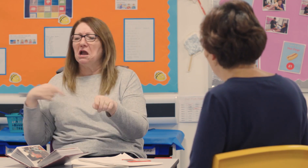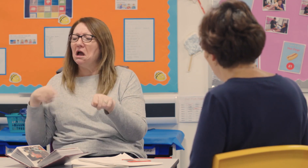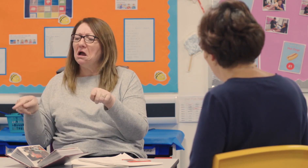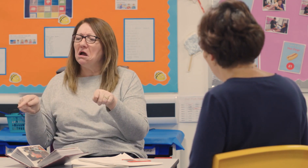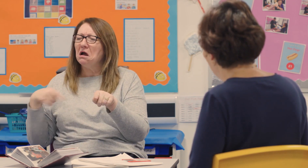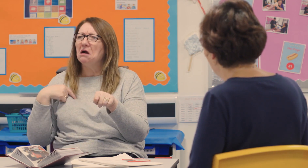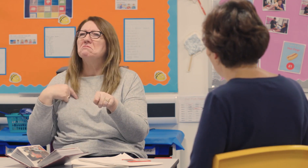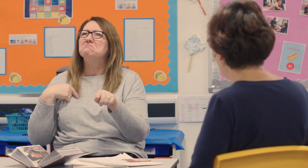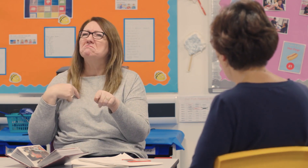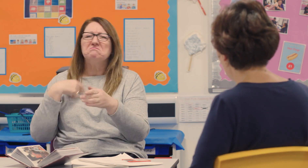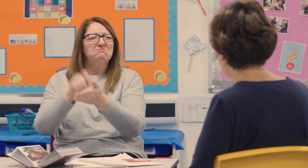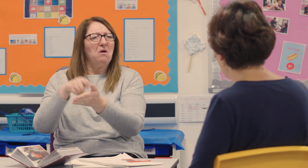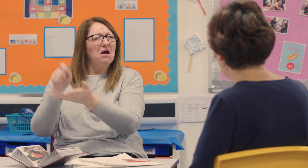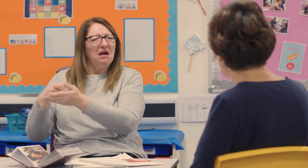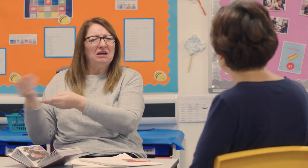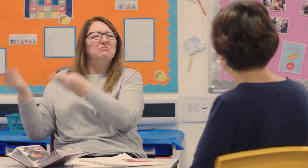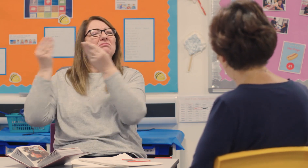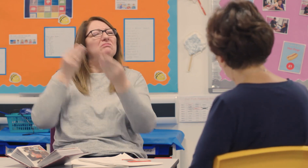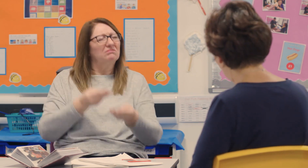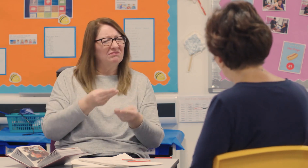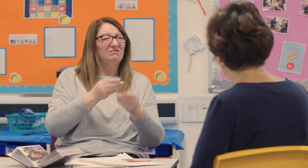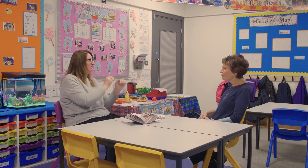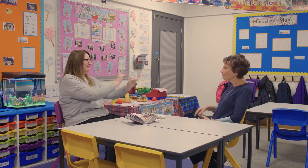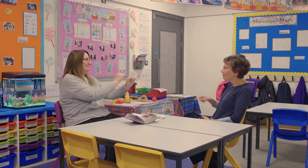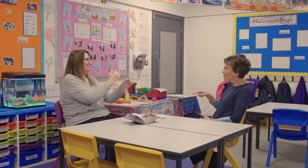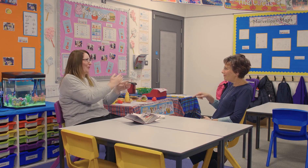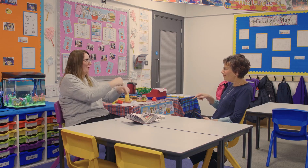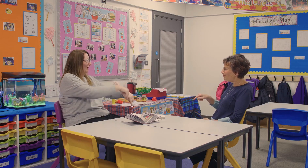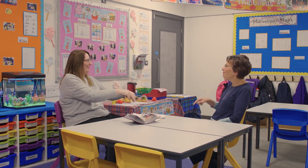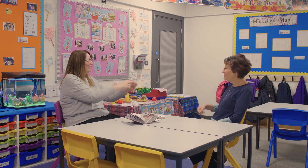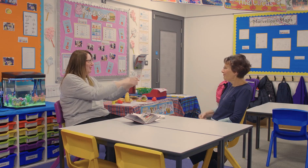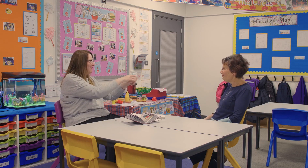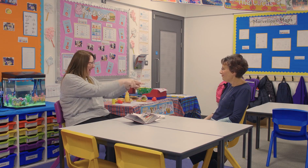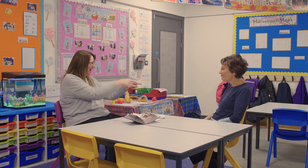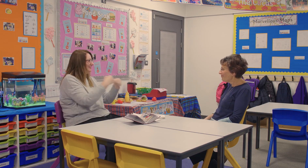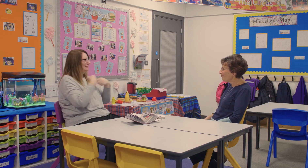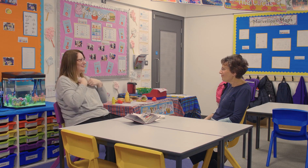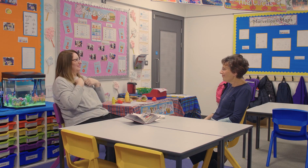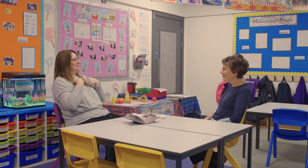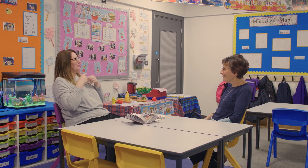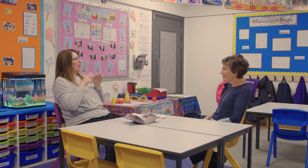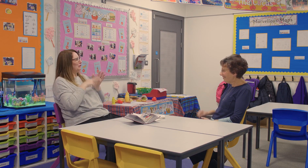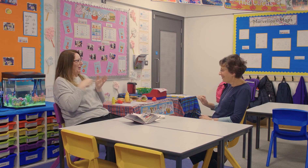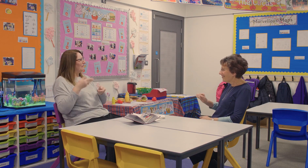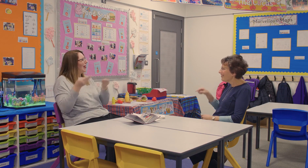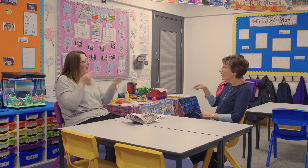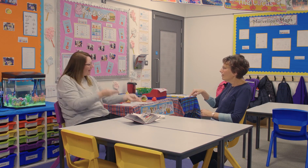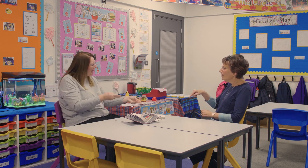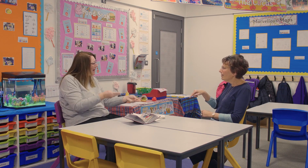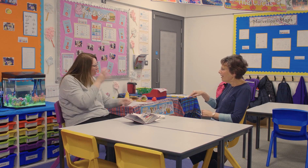I bought them and then came to Frank Barnes School to show you. You were working here. I was at Blanche Nevile, do you remember?